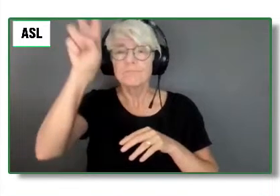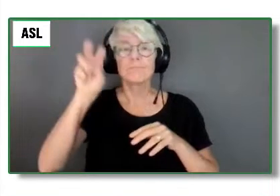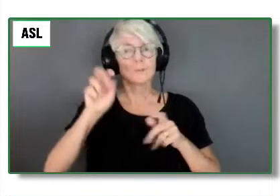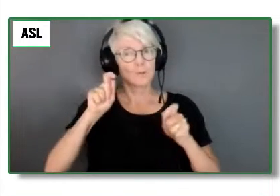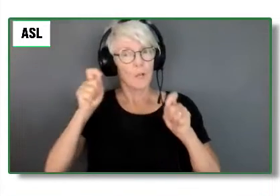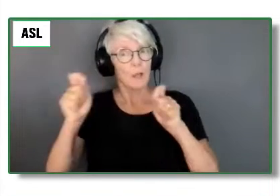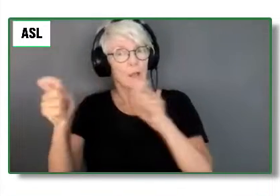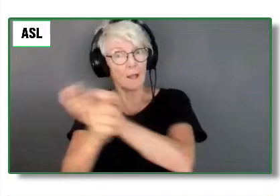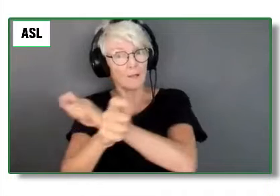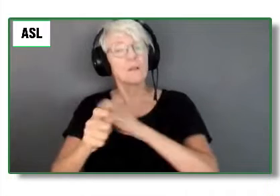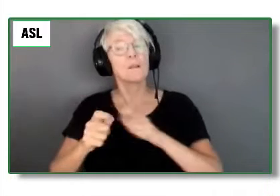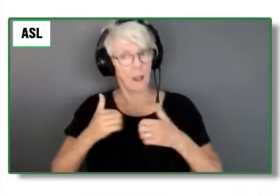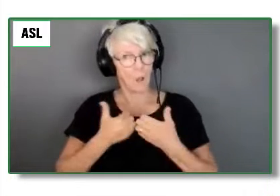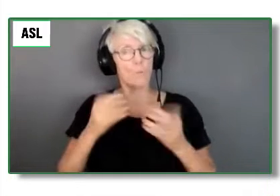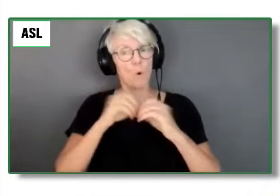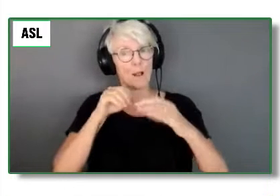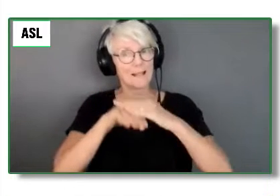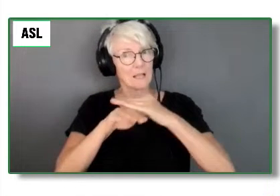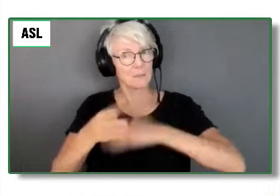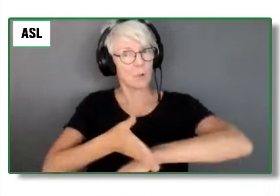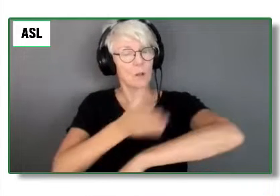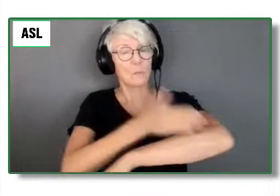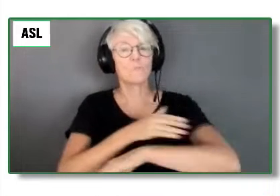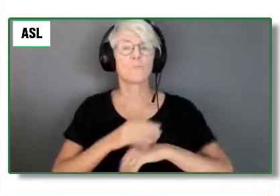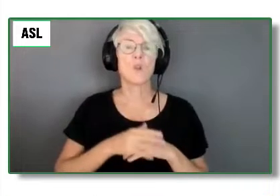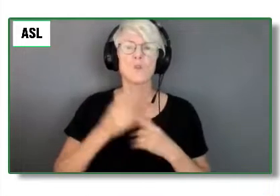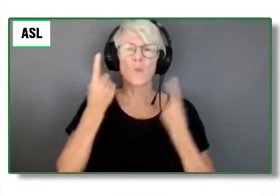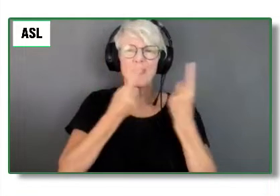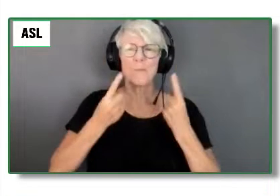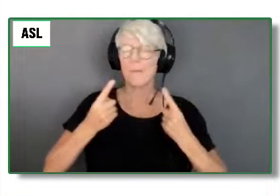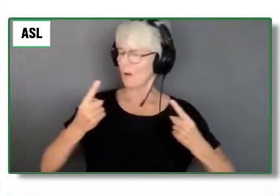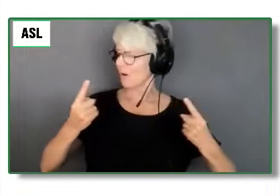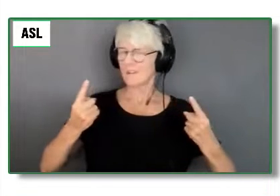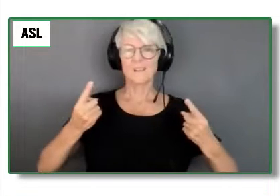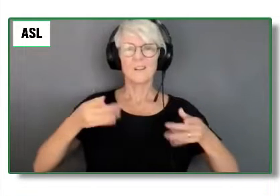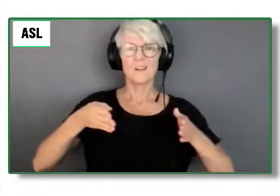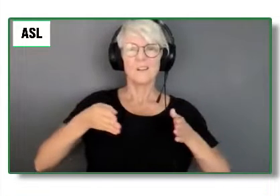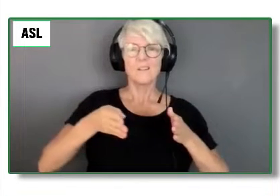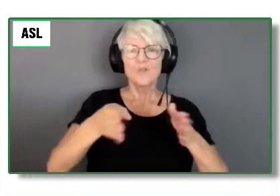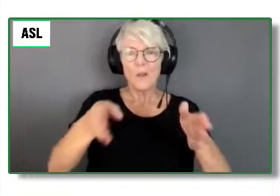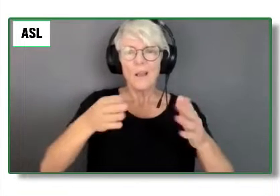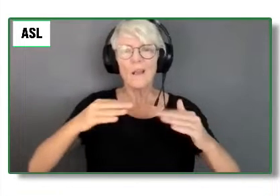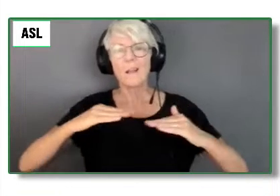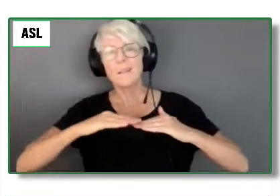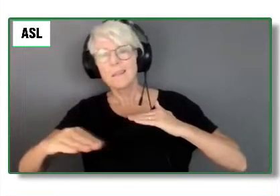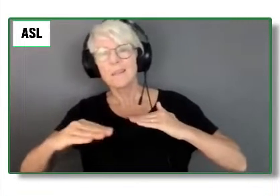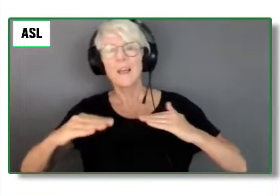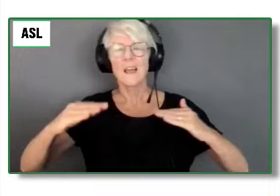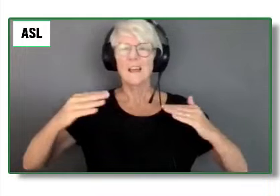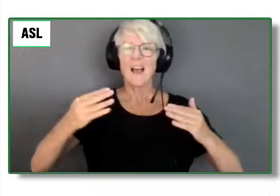So thinking beyond physical access. Uh as we've heard many times before